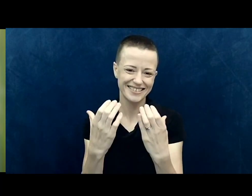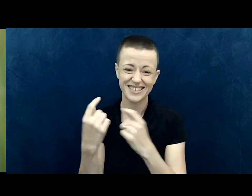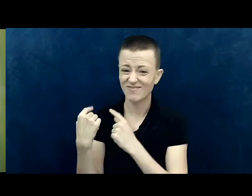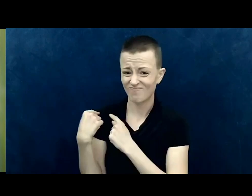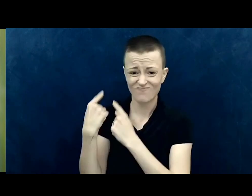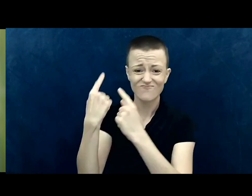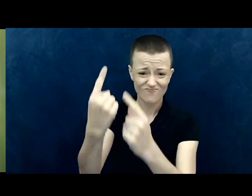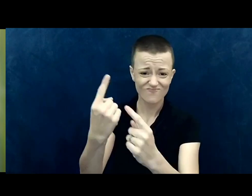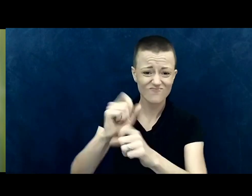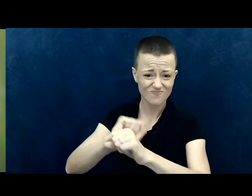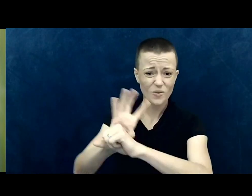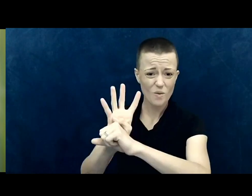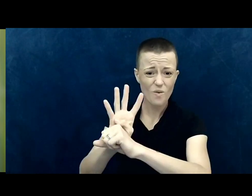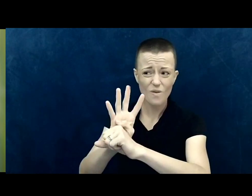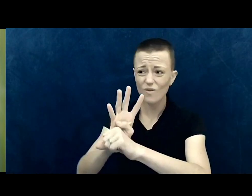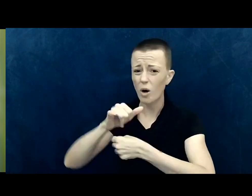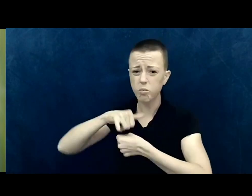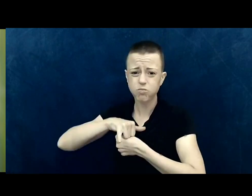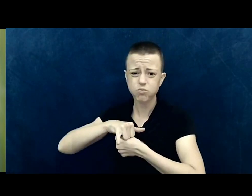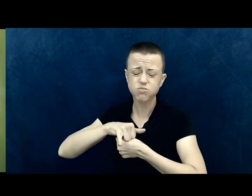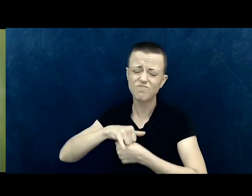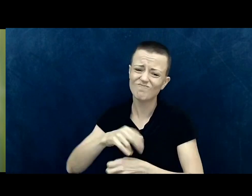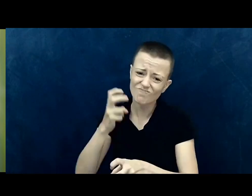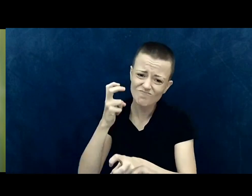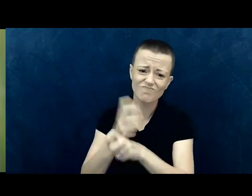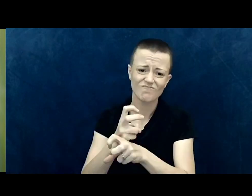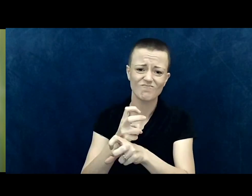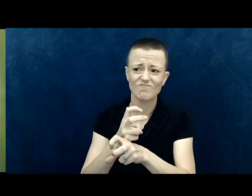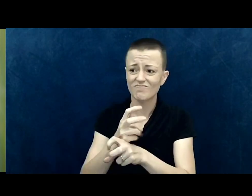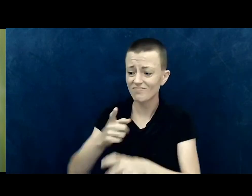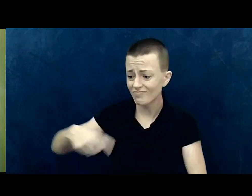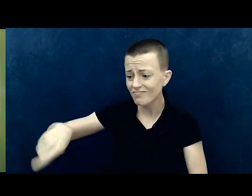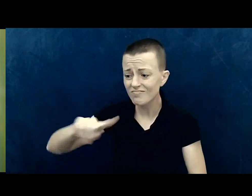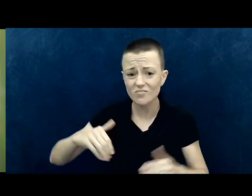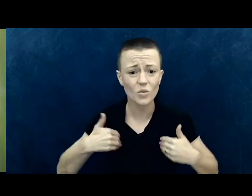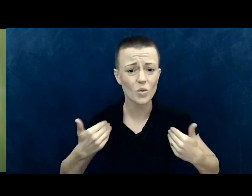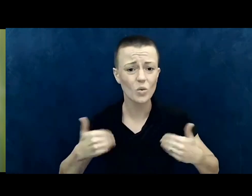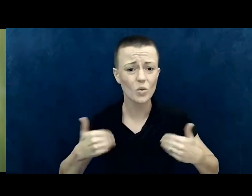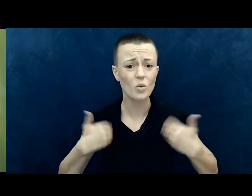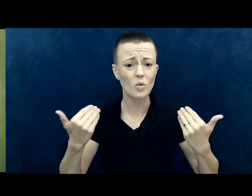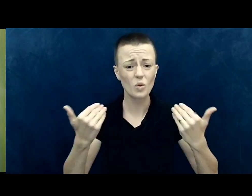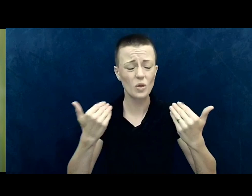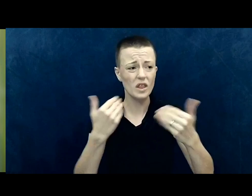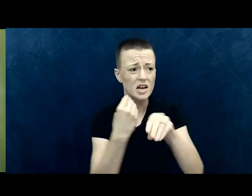on youth and you know how important the school environment is for their well-being, growth and future.